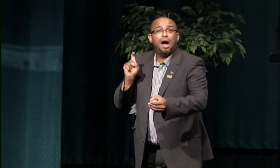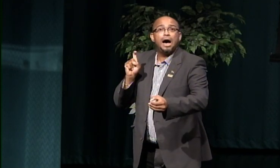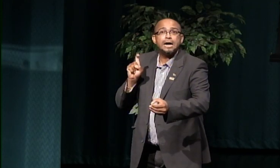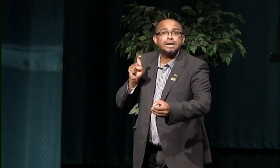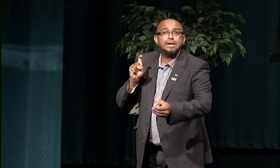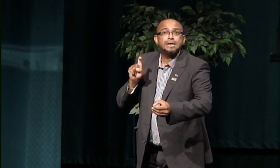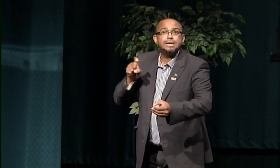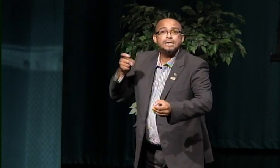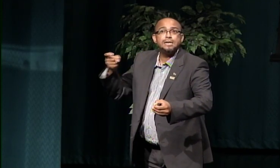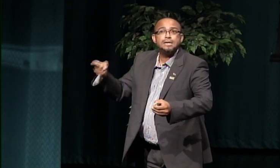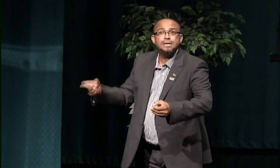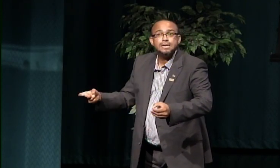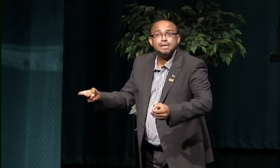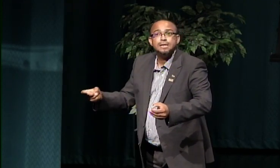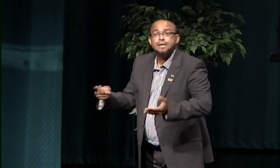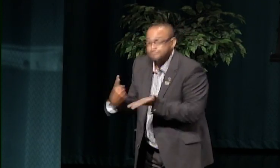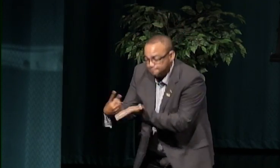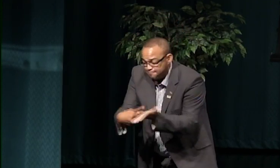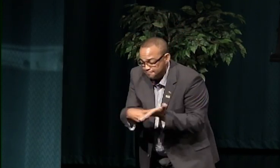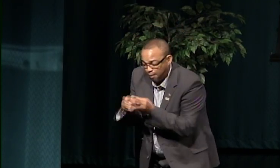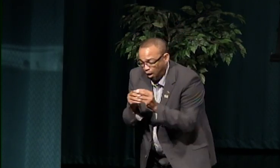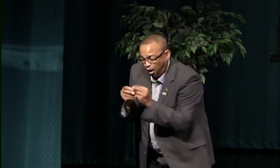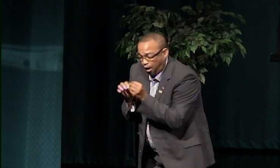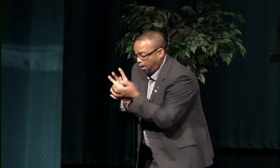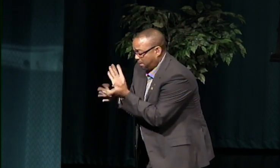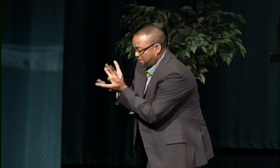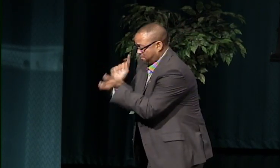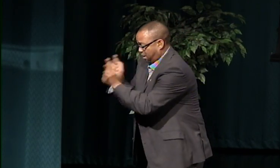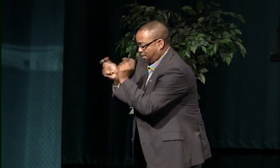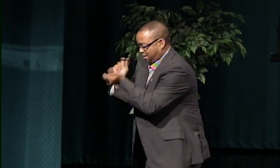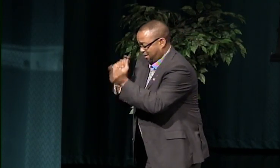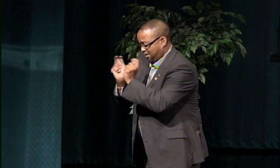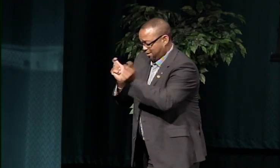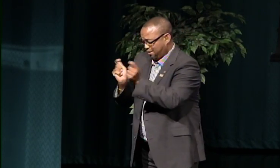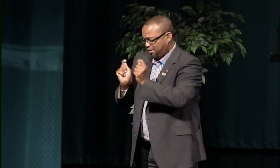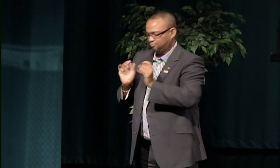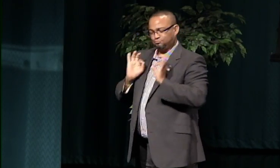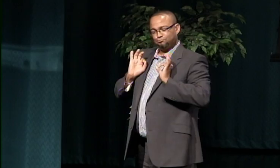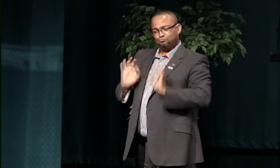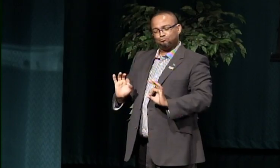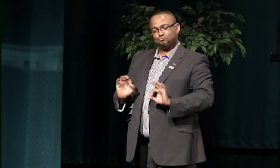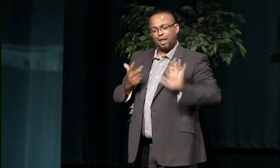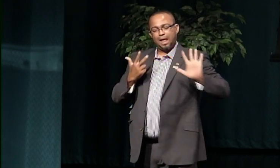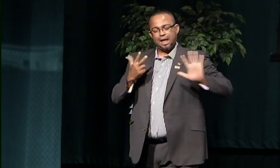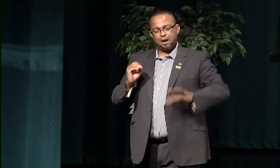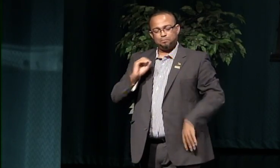And that was also when we demanded that 90% of the people who were working in our council in South Africa were deaf.